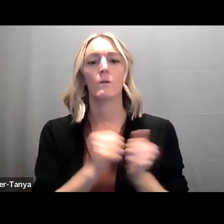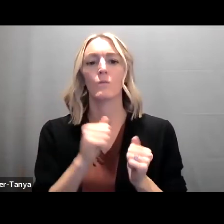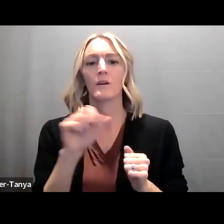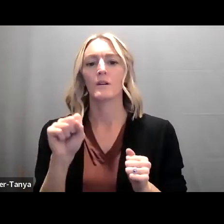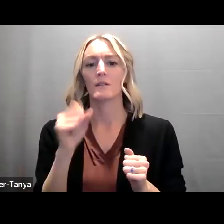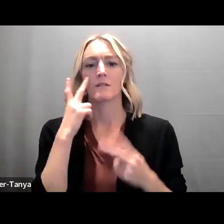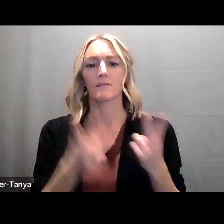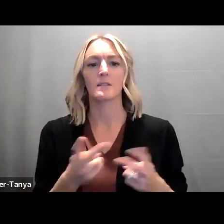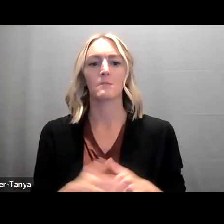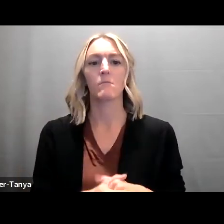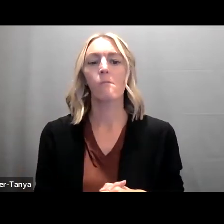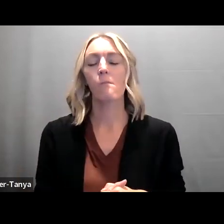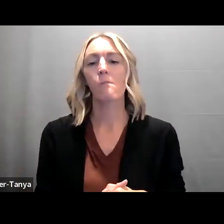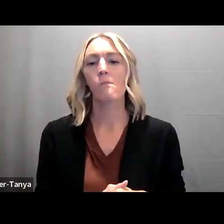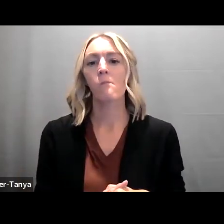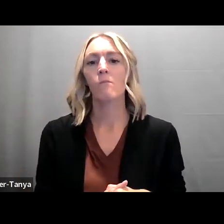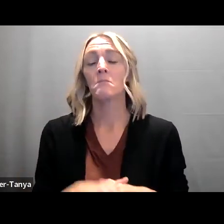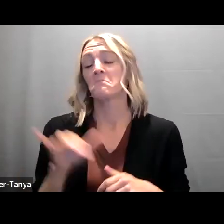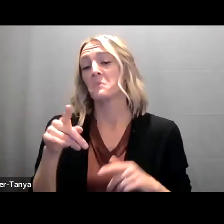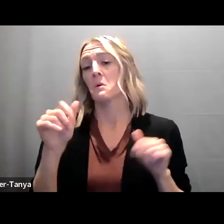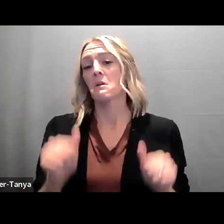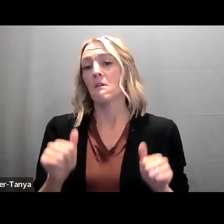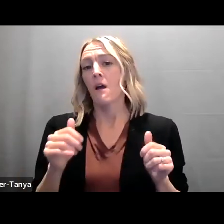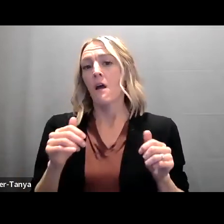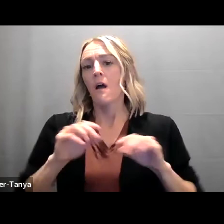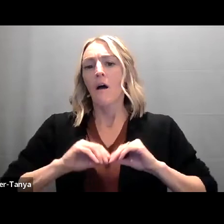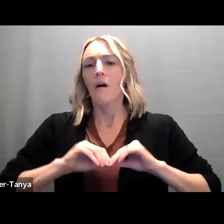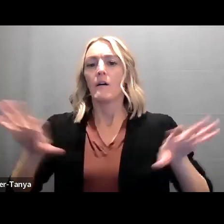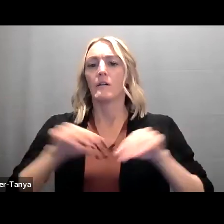Another unis pushing out advocacy alerts. We do that lot here.